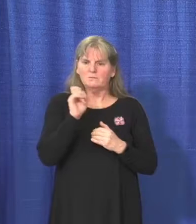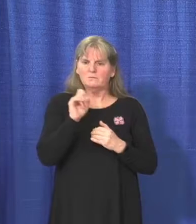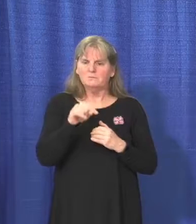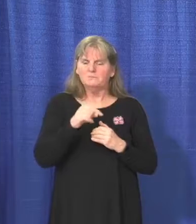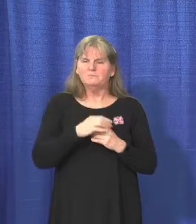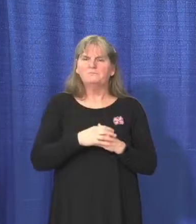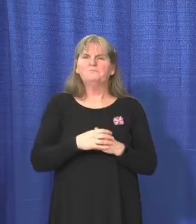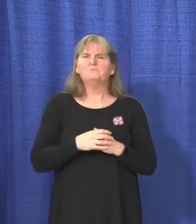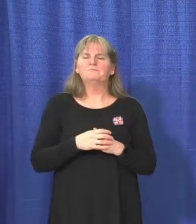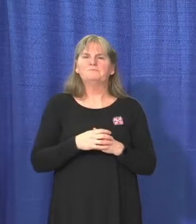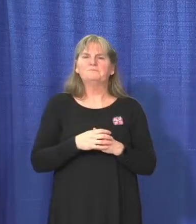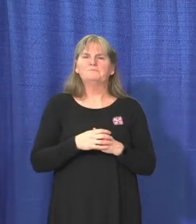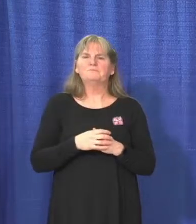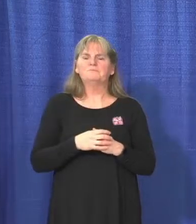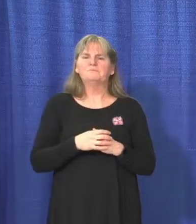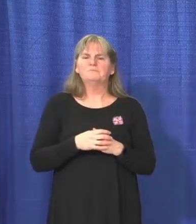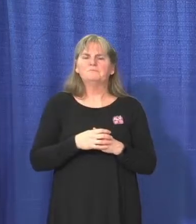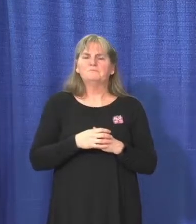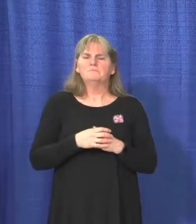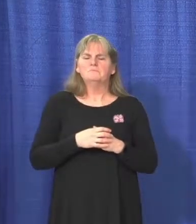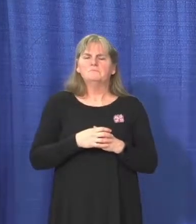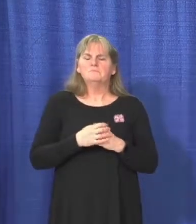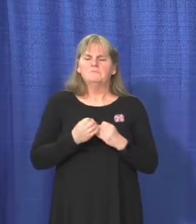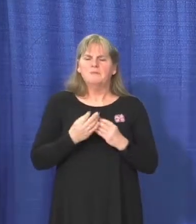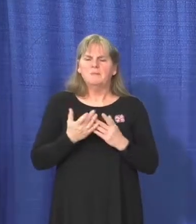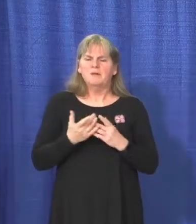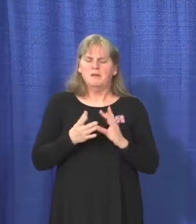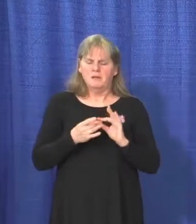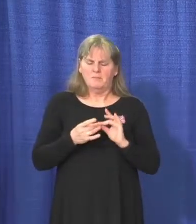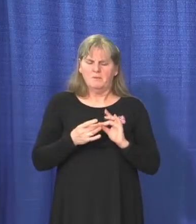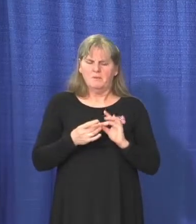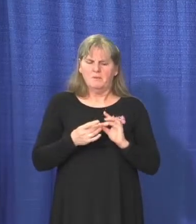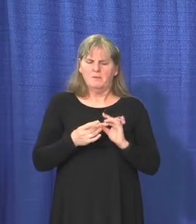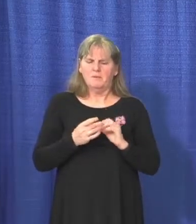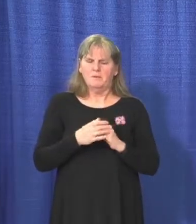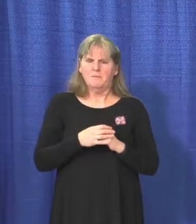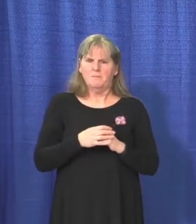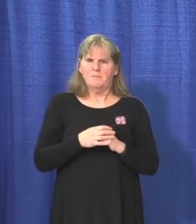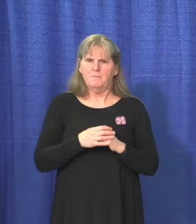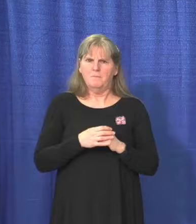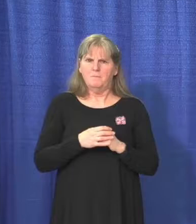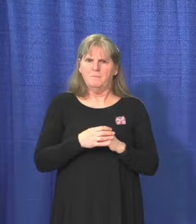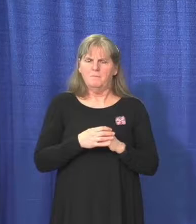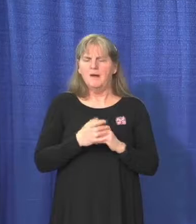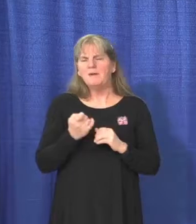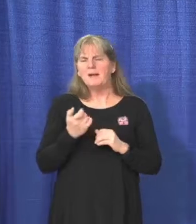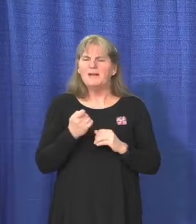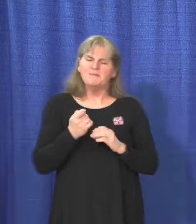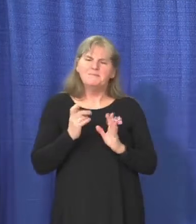touched on already. My question is going to be, I'm going to be forgot -- provocative, considering this is